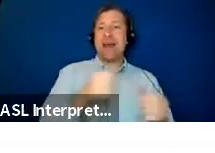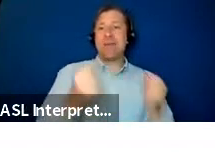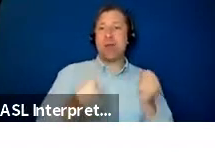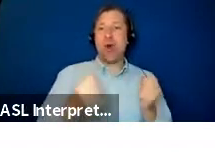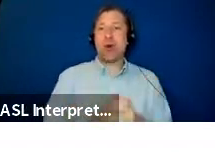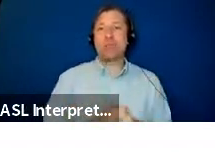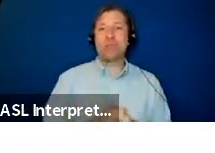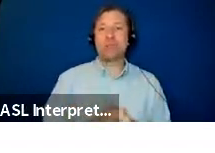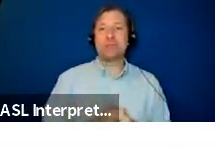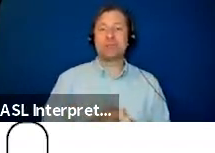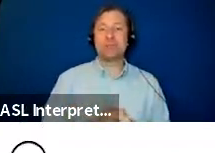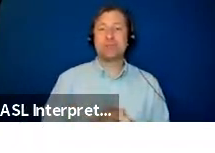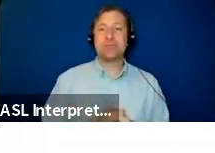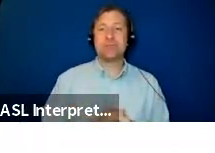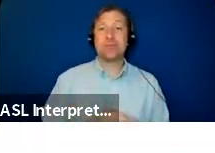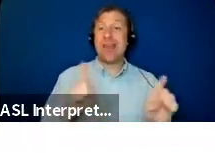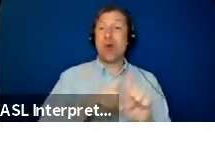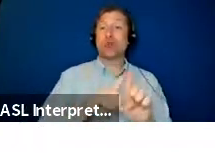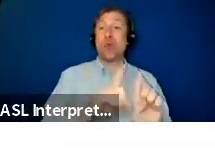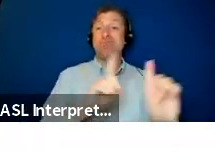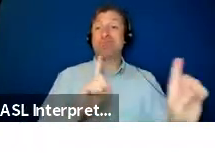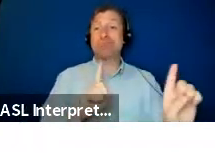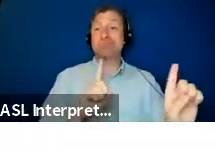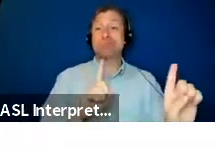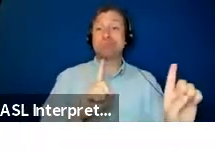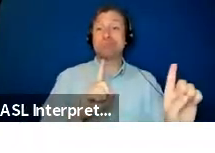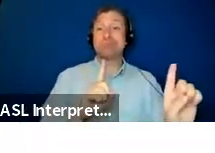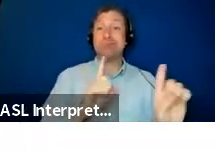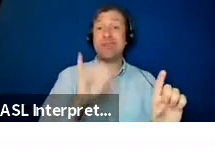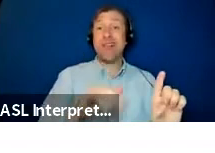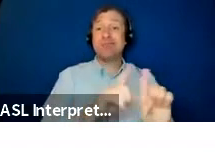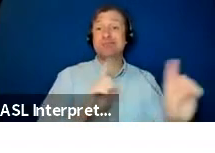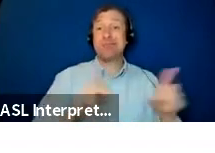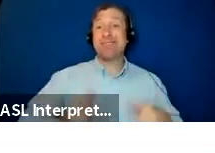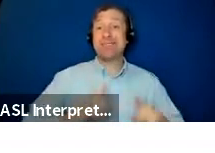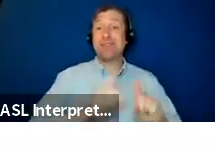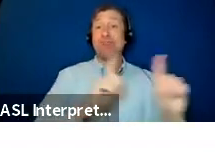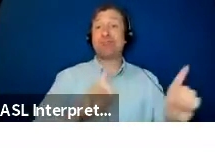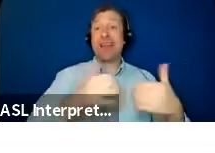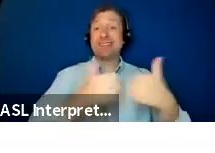And actually just jumped right into the physical distancing. And that is indicative of the fact that physical separation is really important.